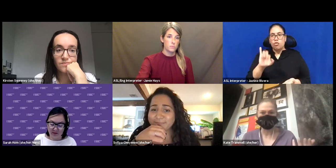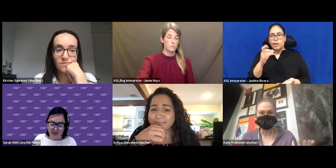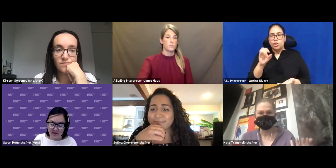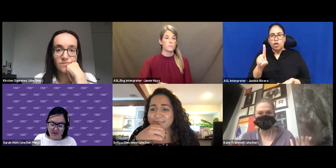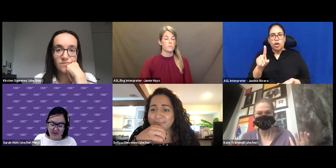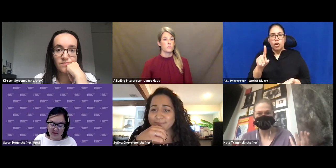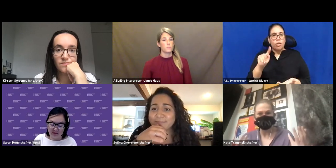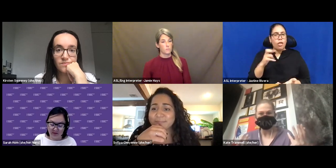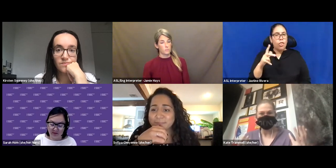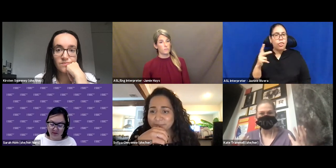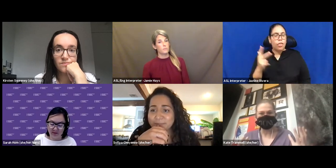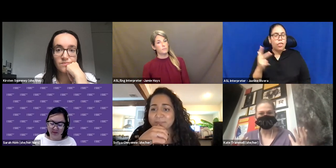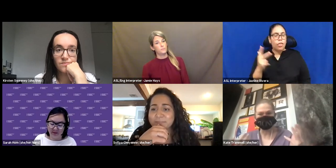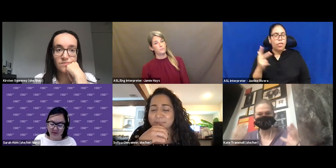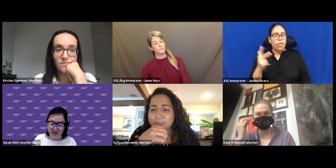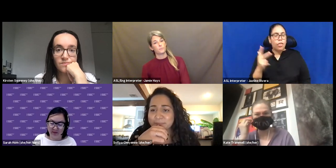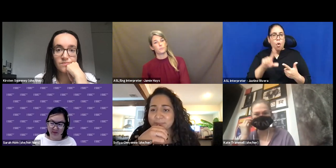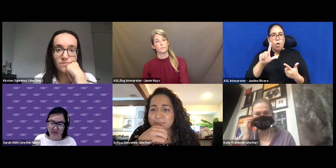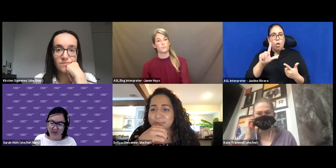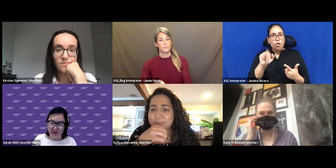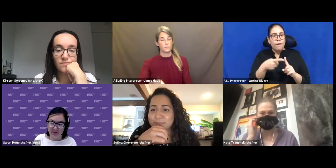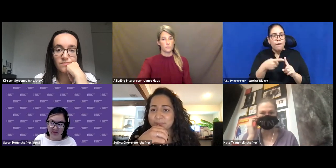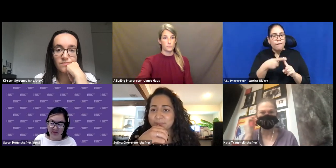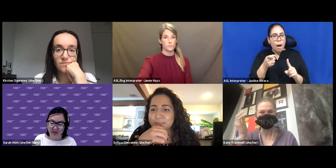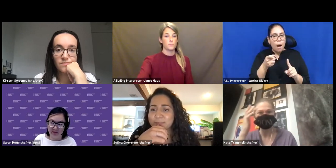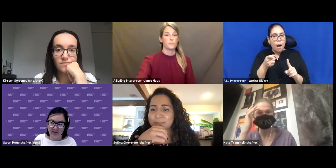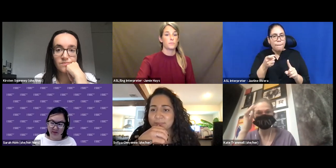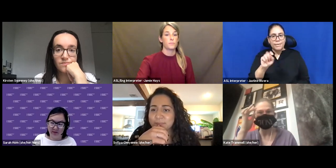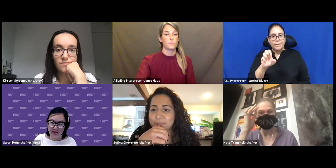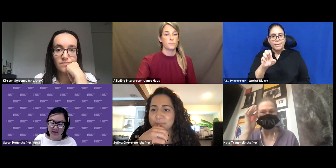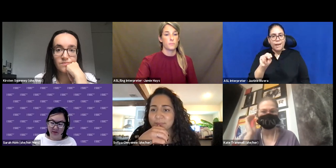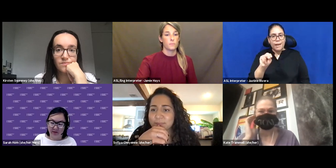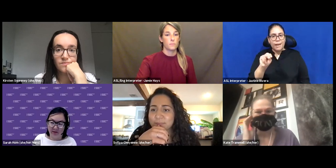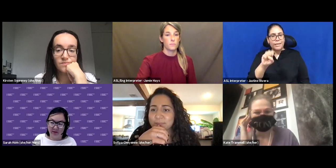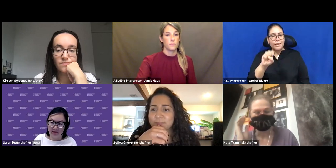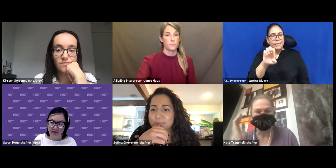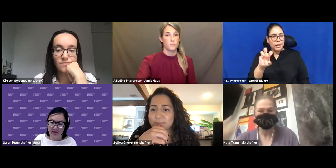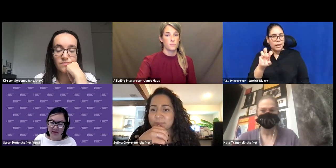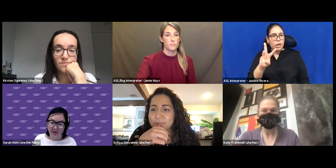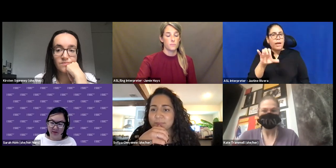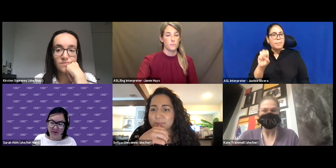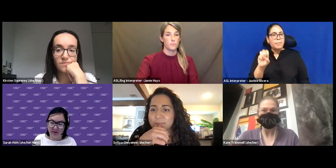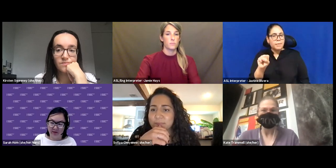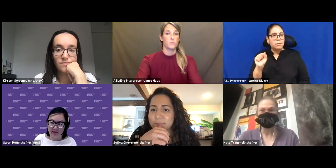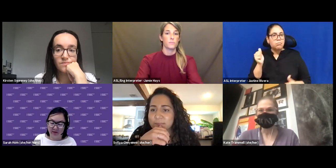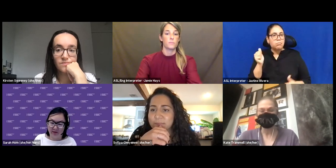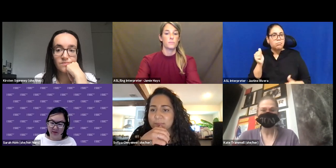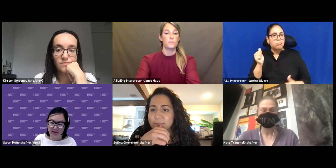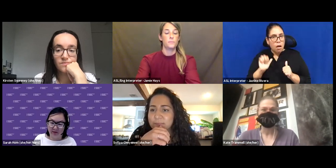from a Tennessee Williams play is that sometimes they pick